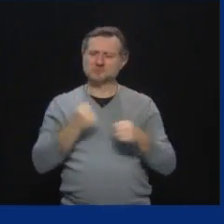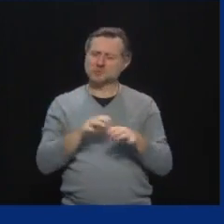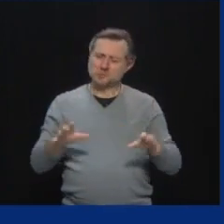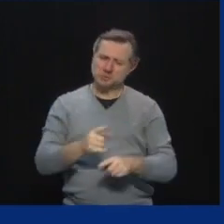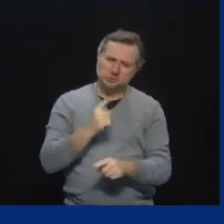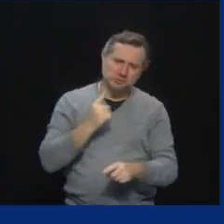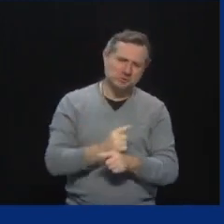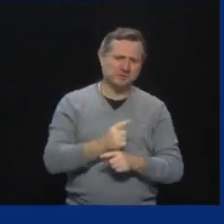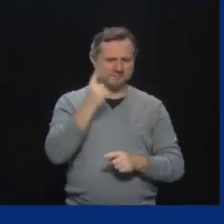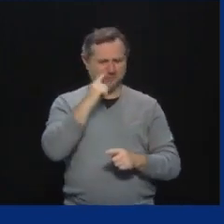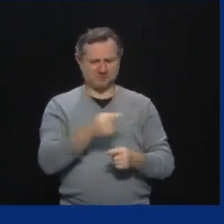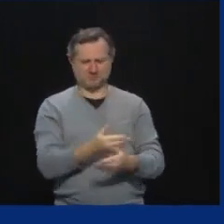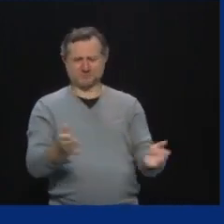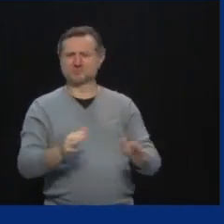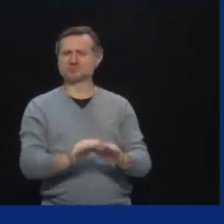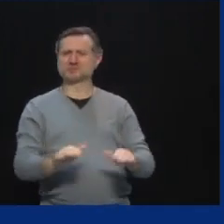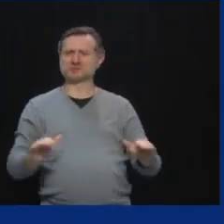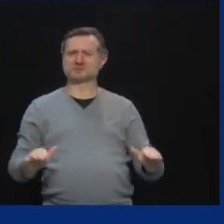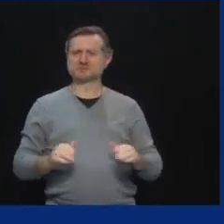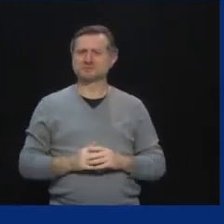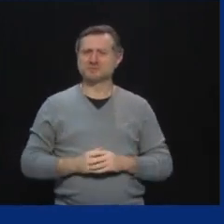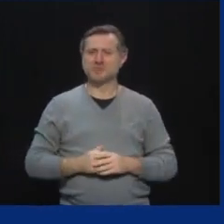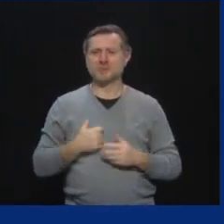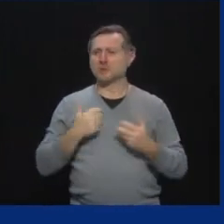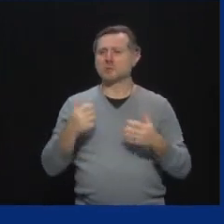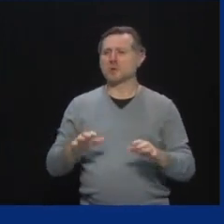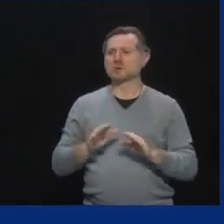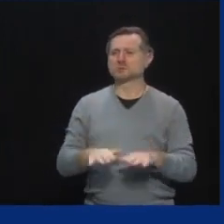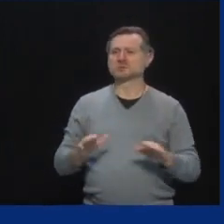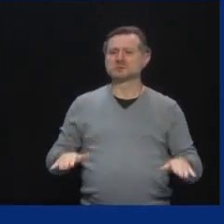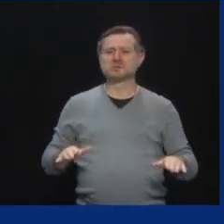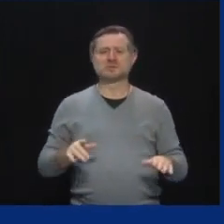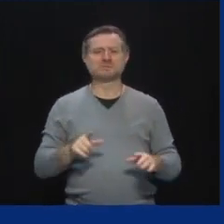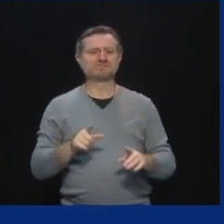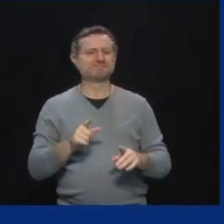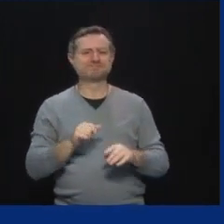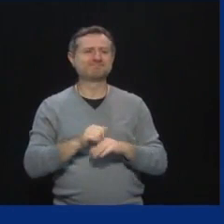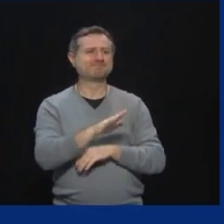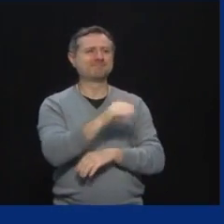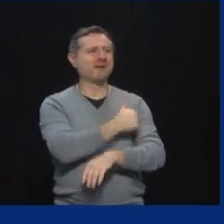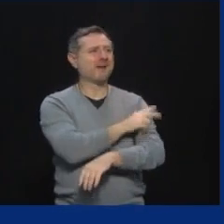up in a serious condition in a hospital or even worse shit. So we're going to